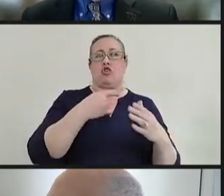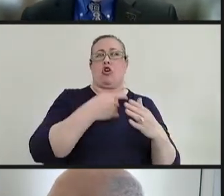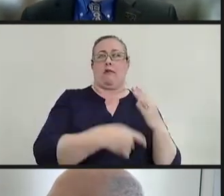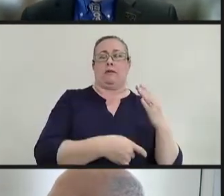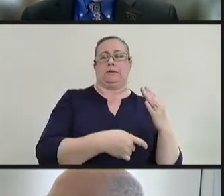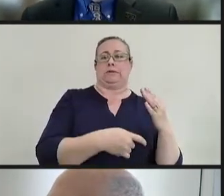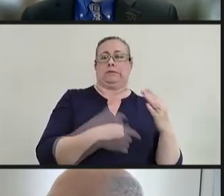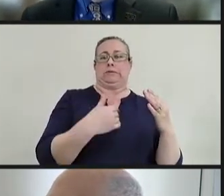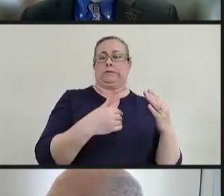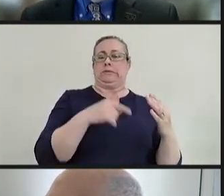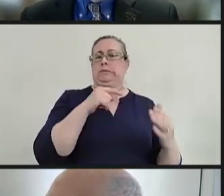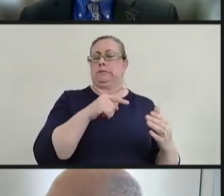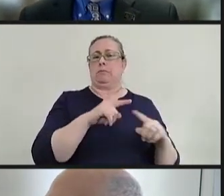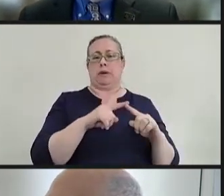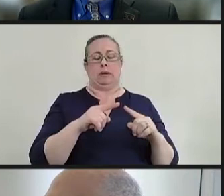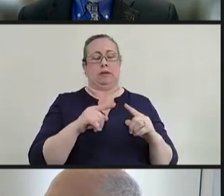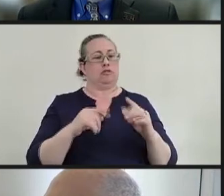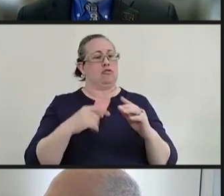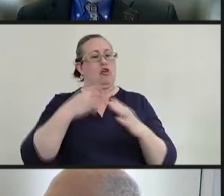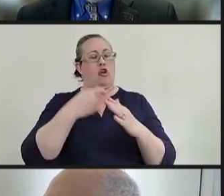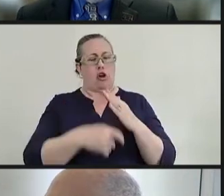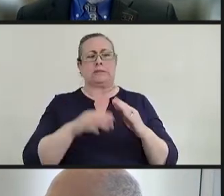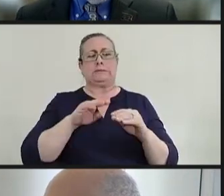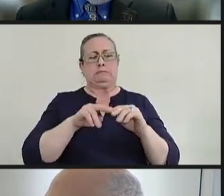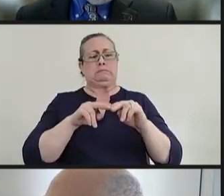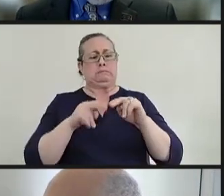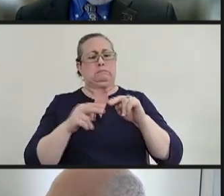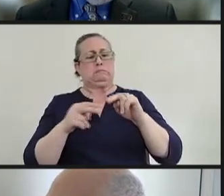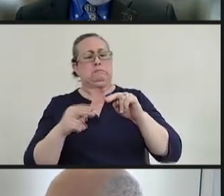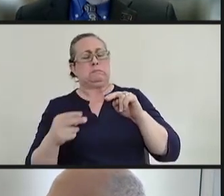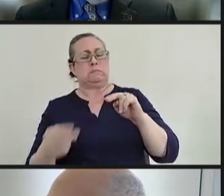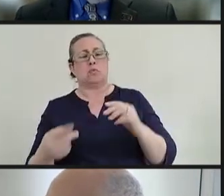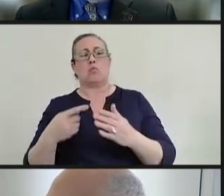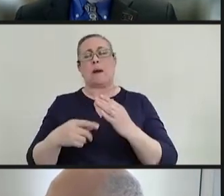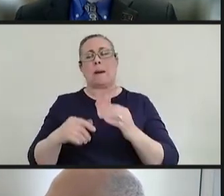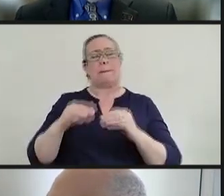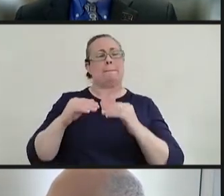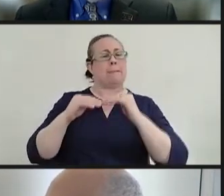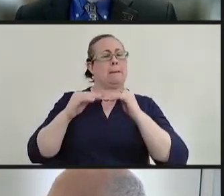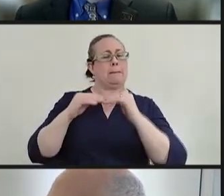with like what size you need and what are the minimal number of samples. The early studies,